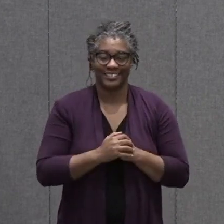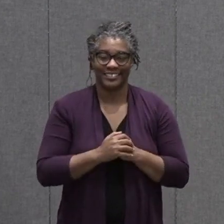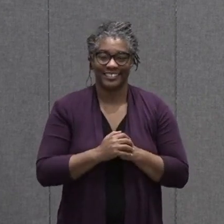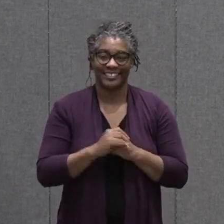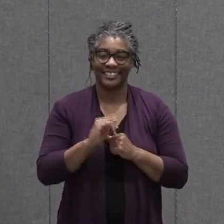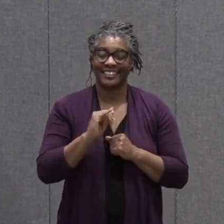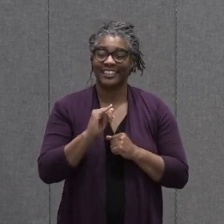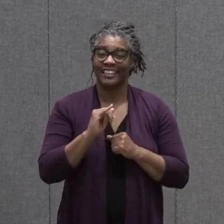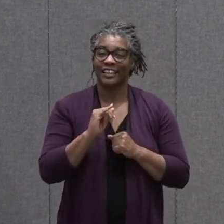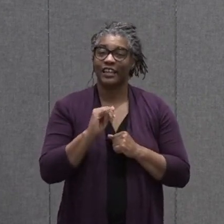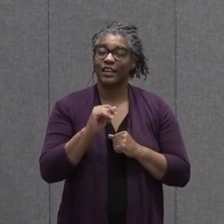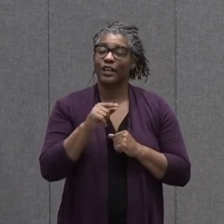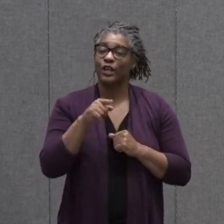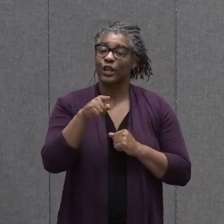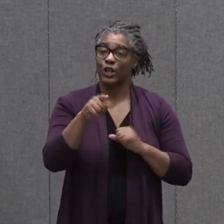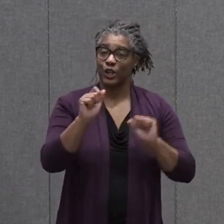by drawing two straight lines